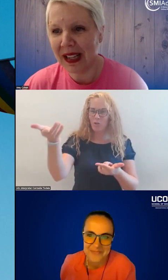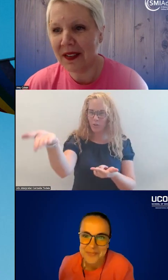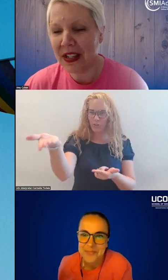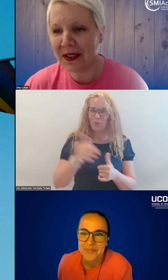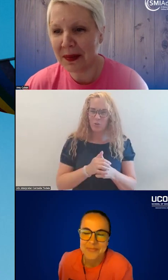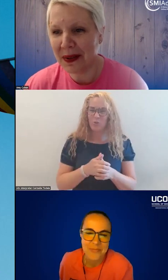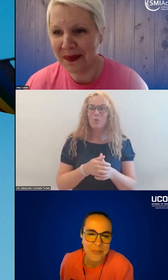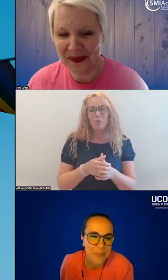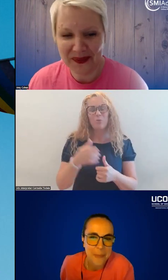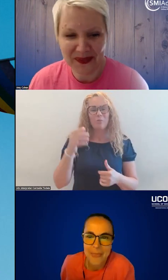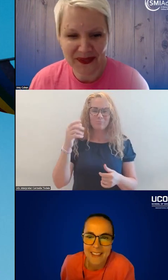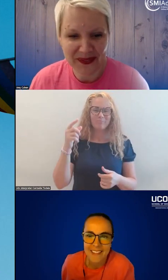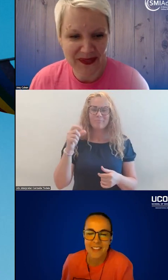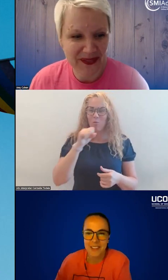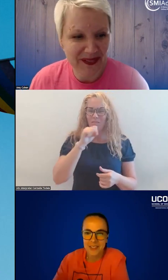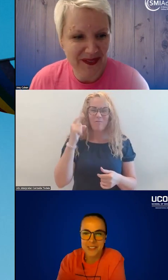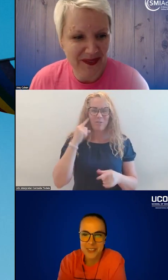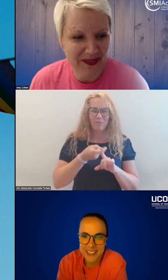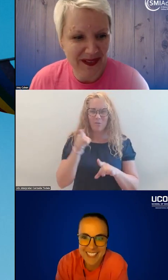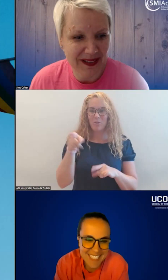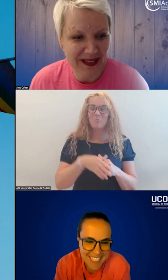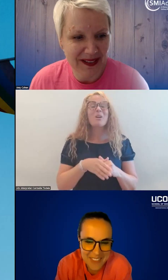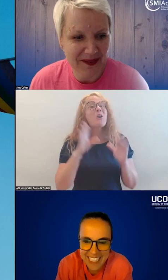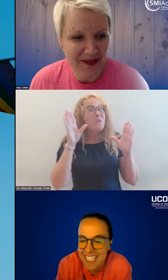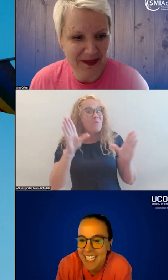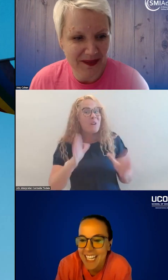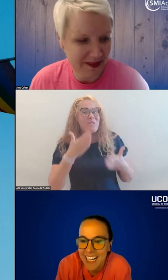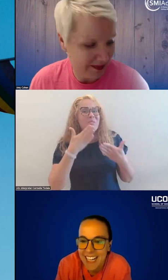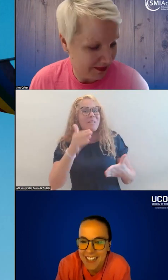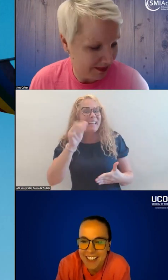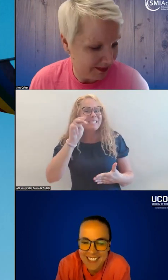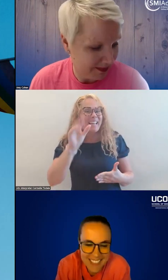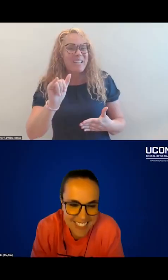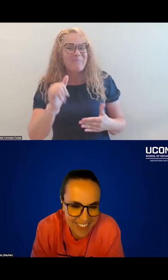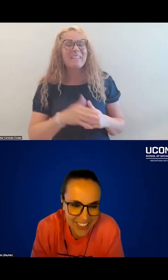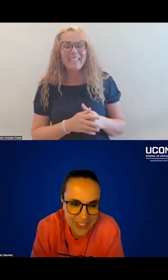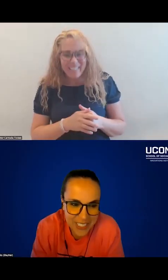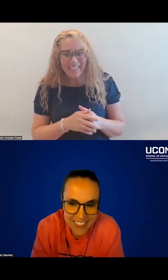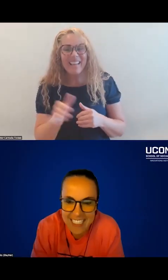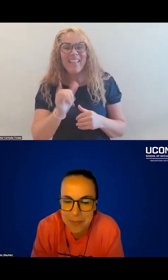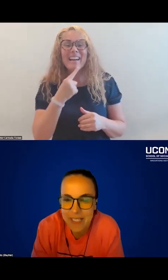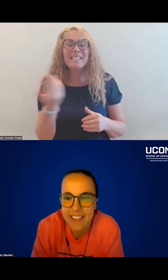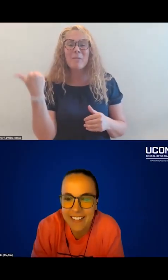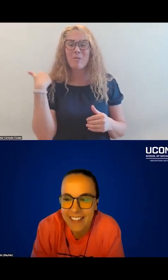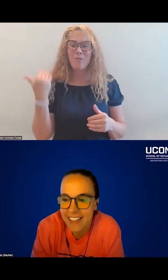WOULD LOVE TO HEAR FROM YOU. >> WONDERFUL. THANKS, AMY. AS I SAID EARLIER, GLAD TO BE HERE